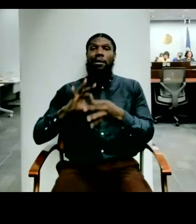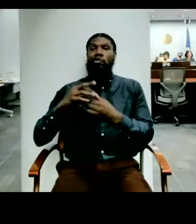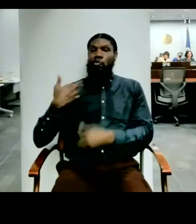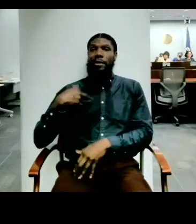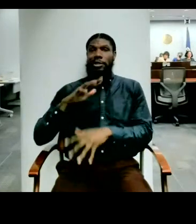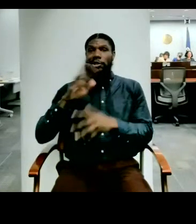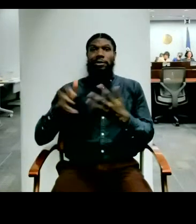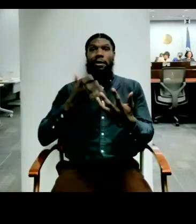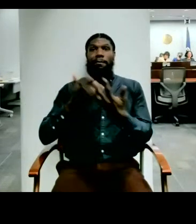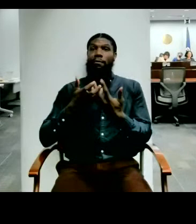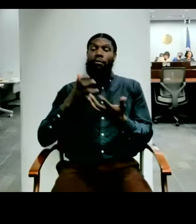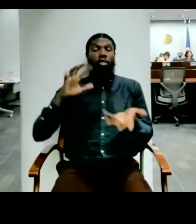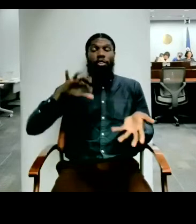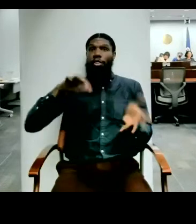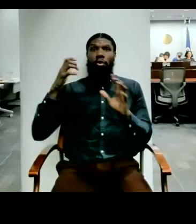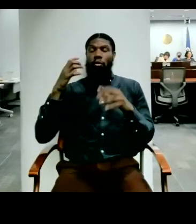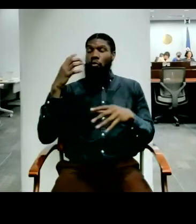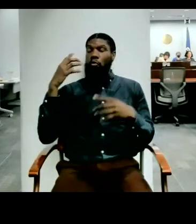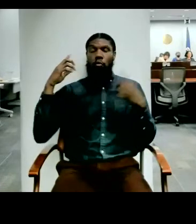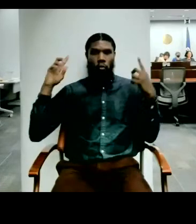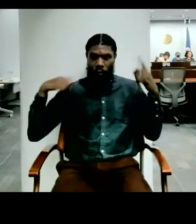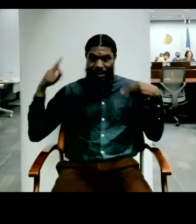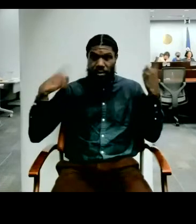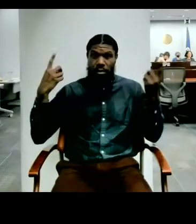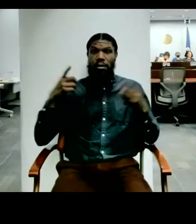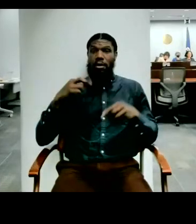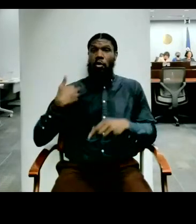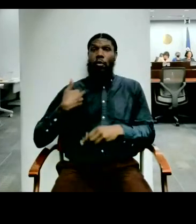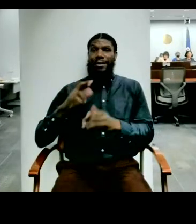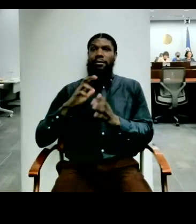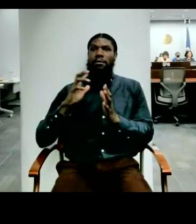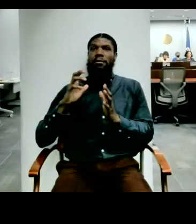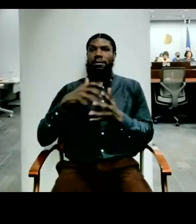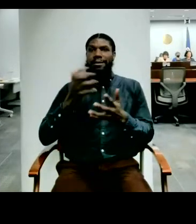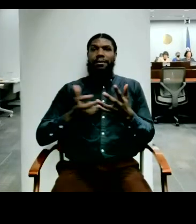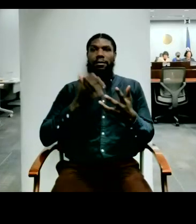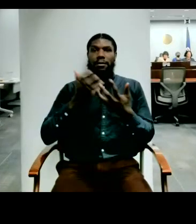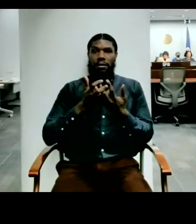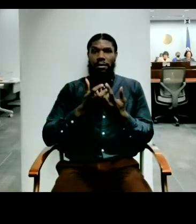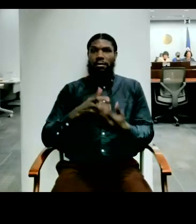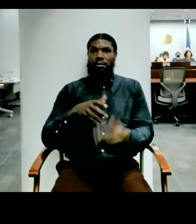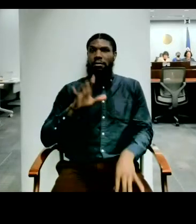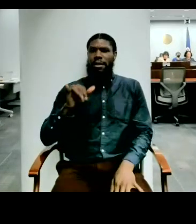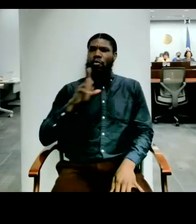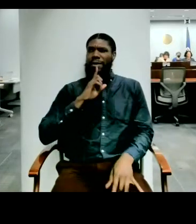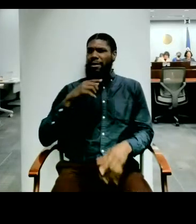insane. All right. The religious accommodation law written concept of religious needs was a one off. All right.